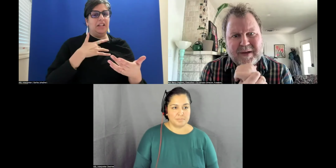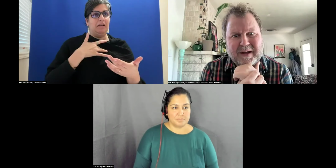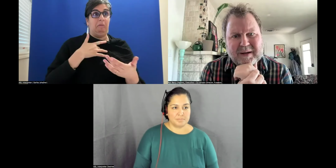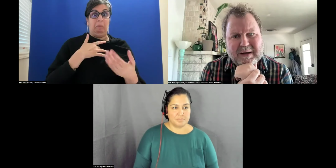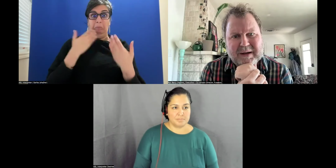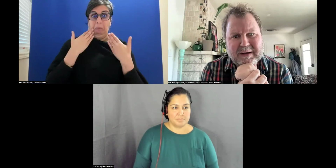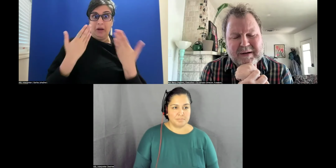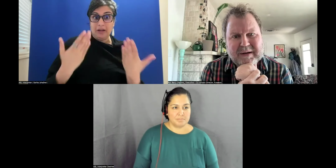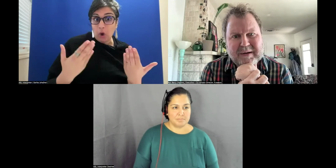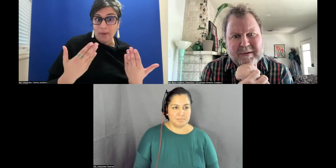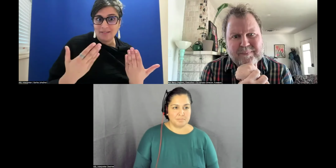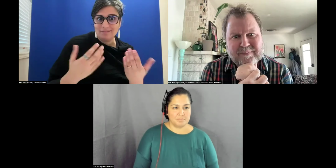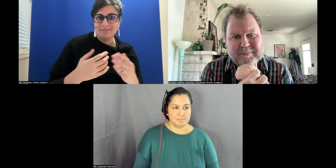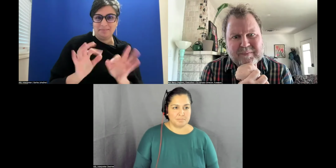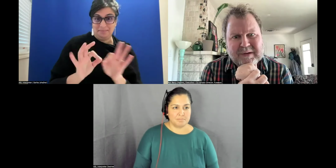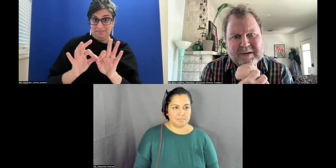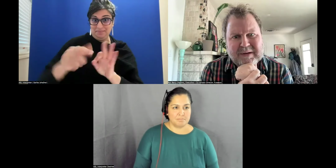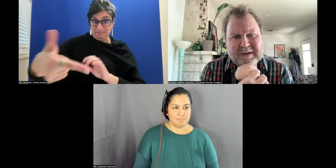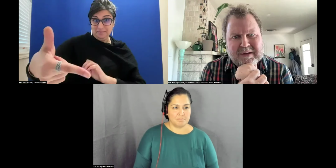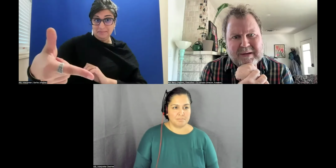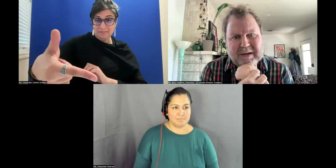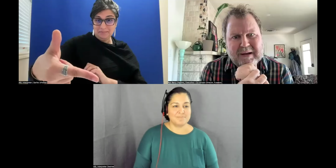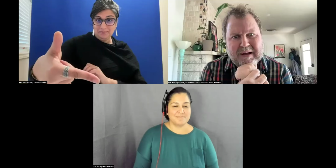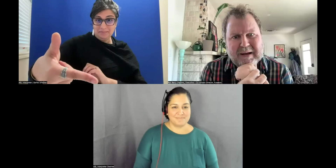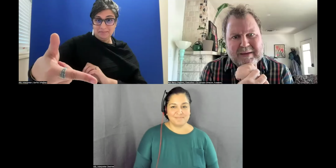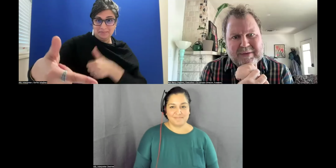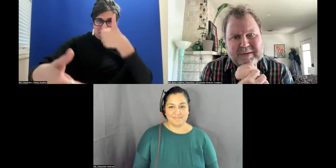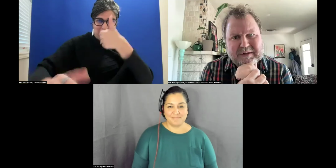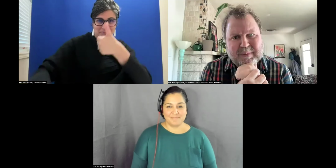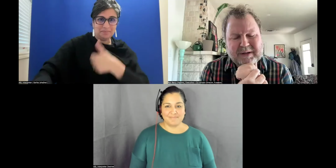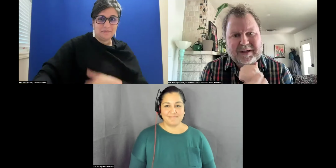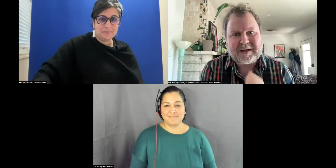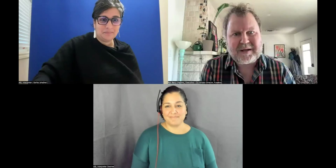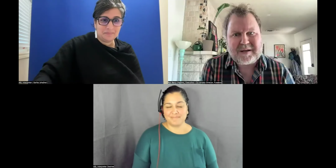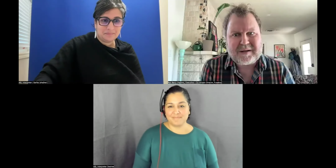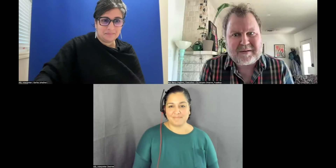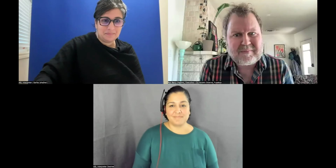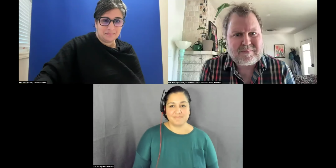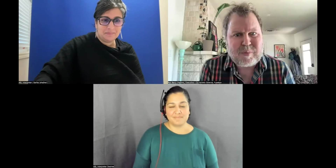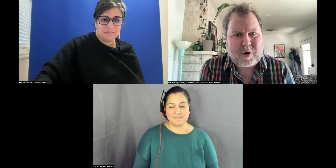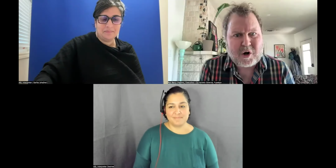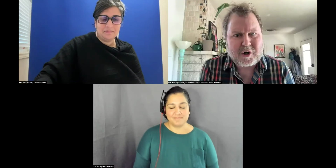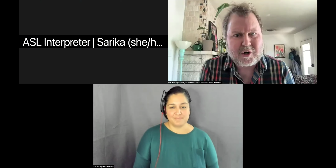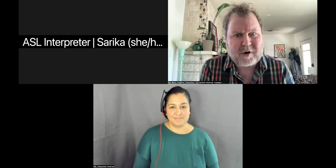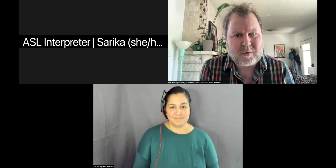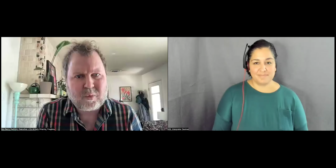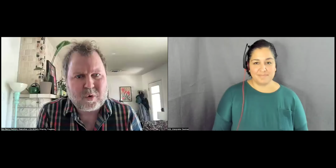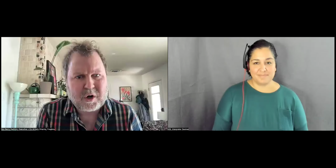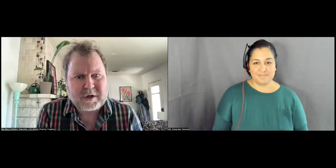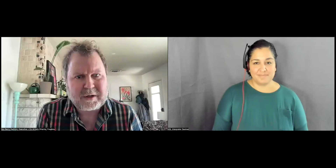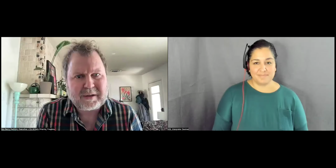and, and I, I think that's been a key part of our work